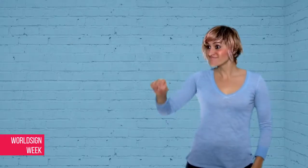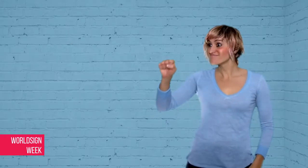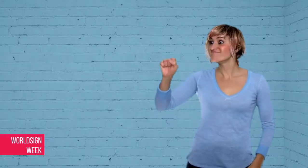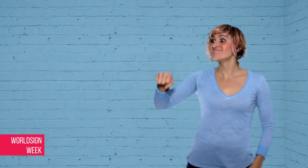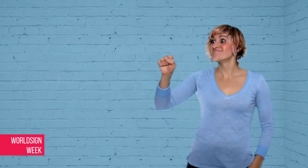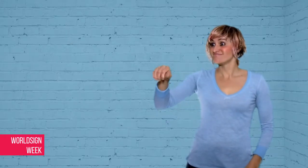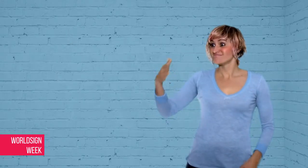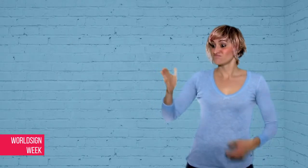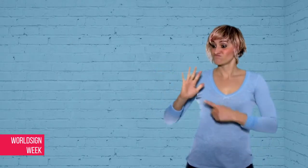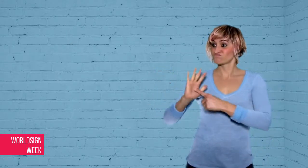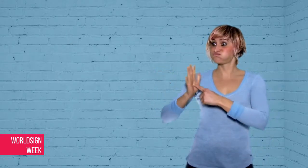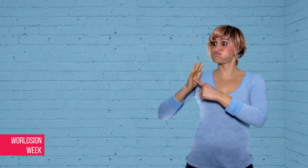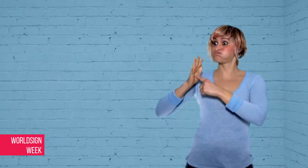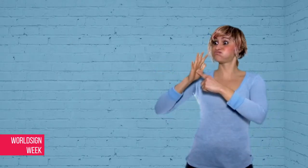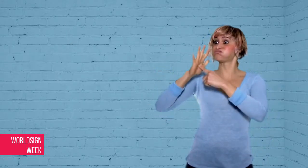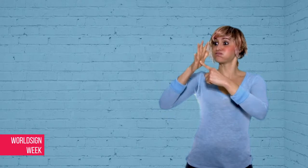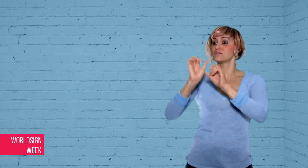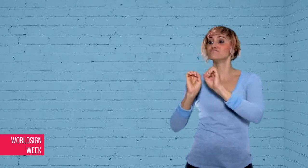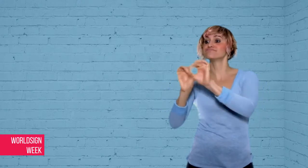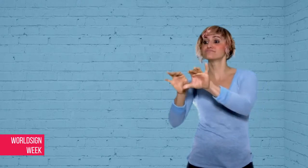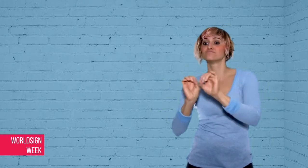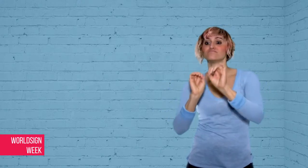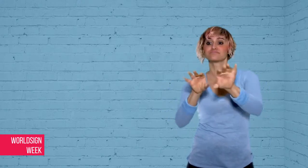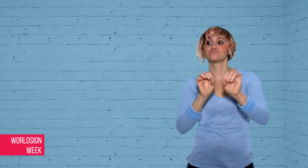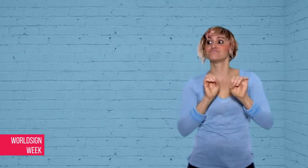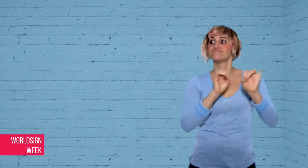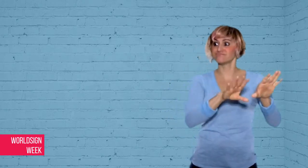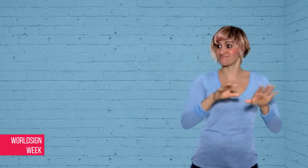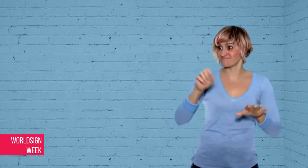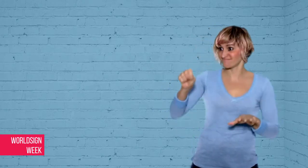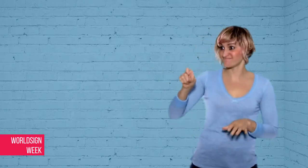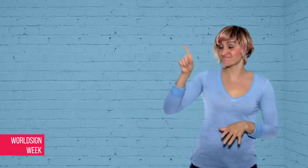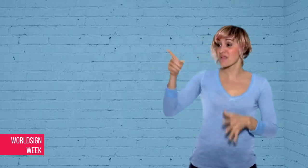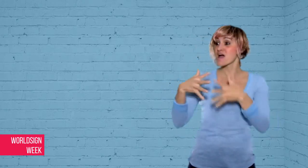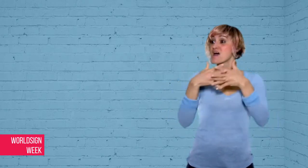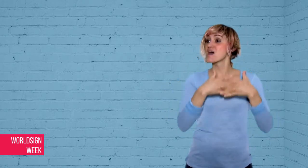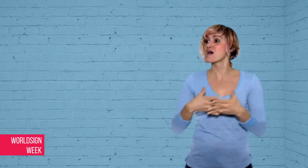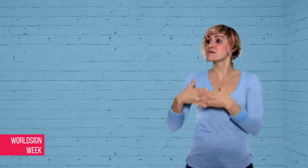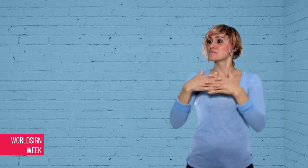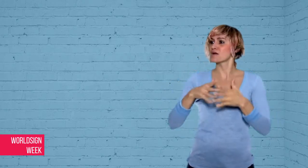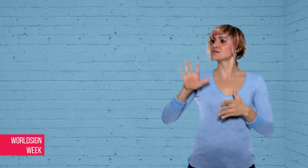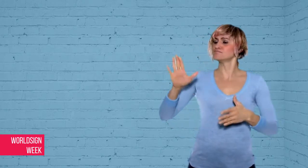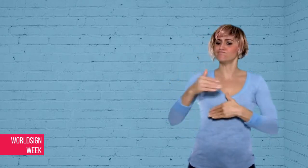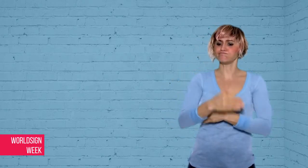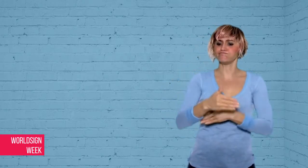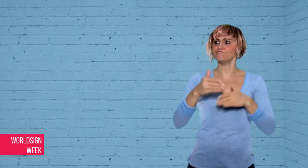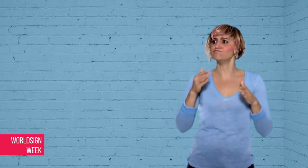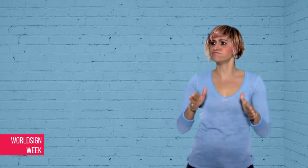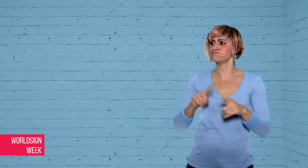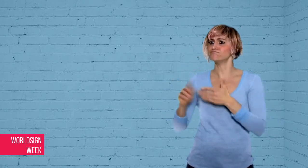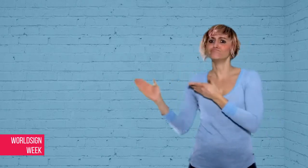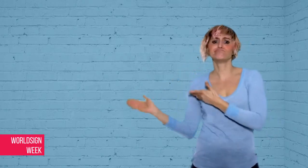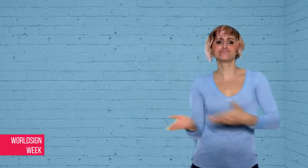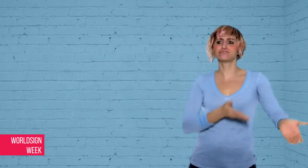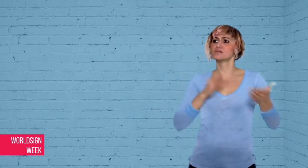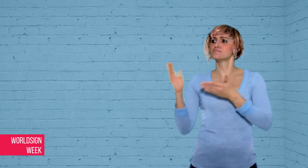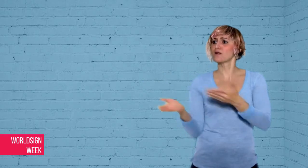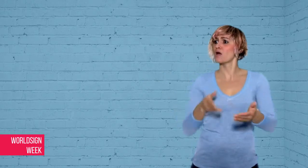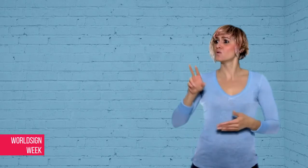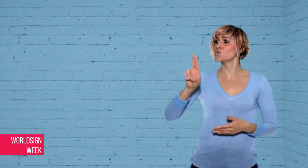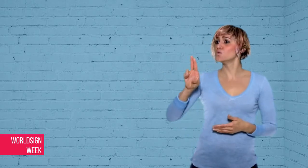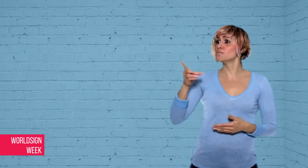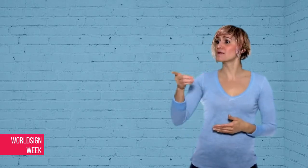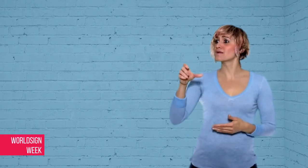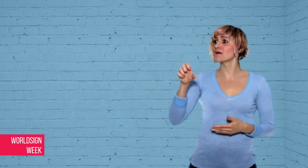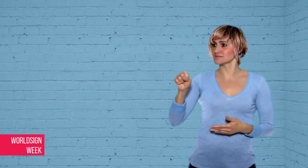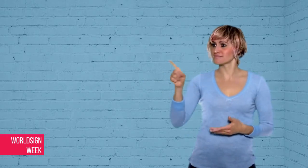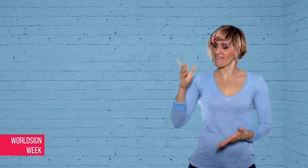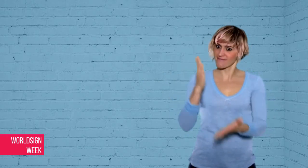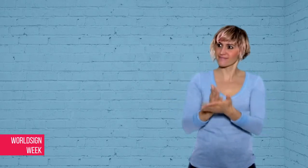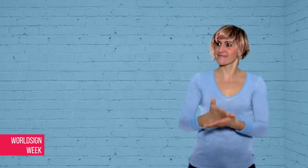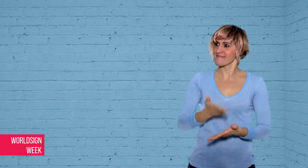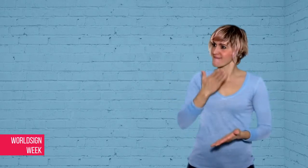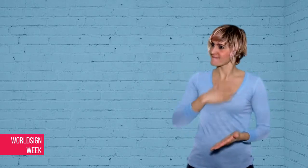Yes, United Parcel Service (UPS) want to do